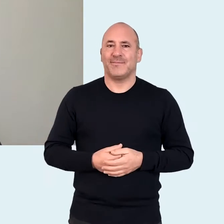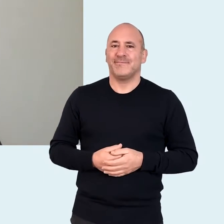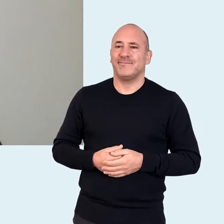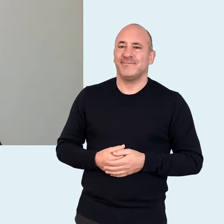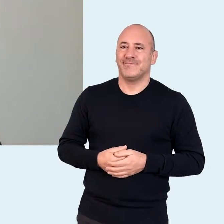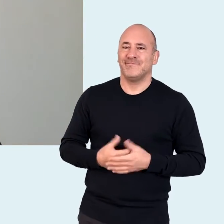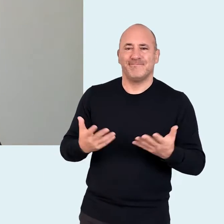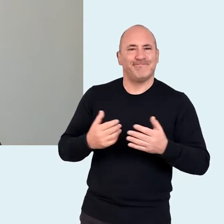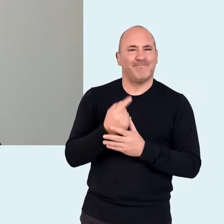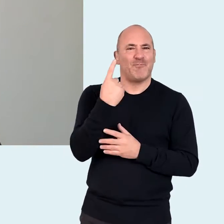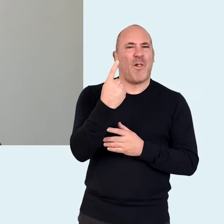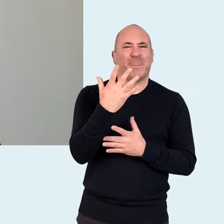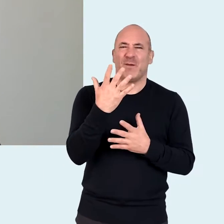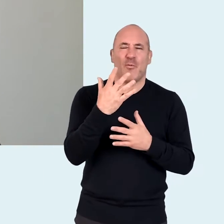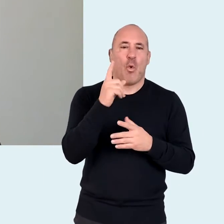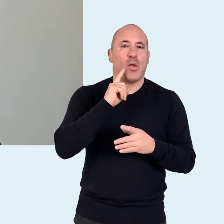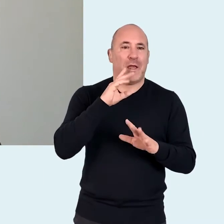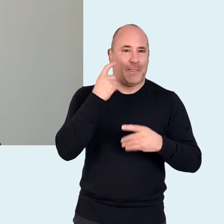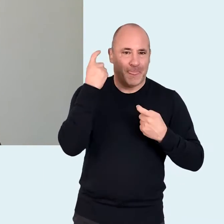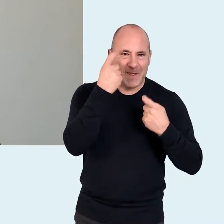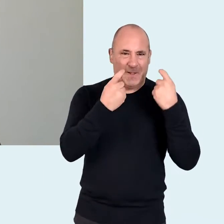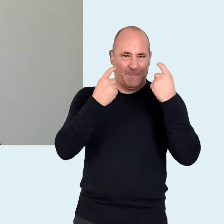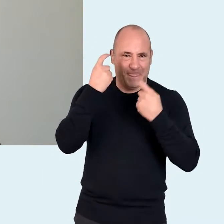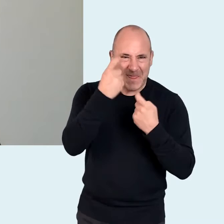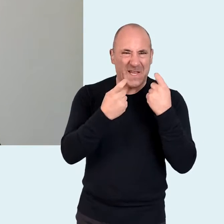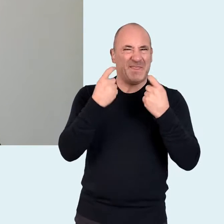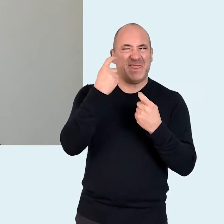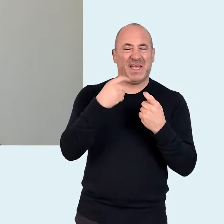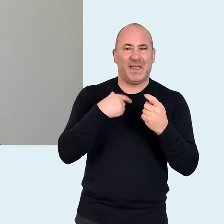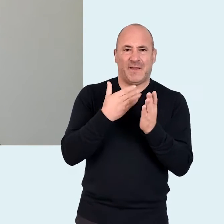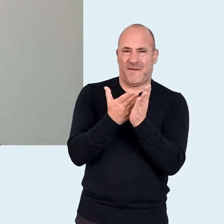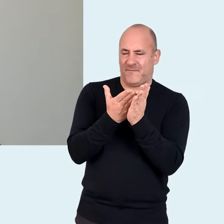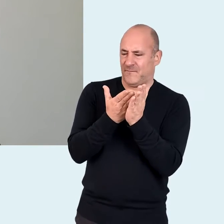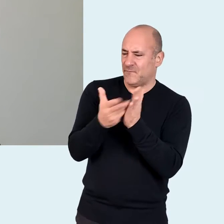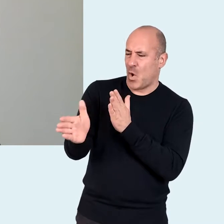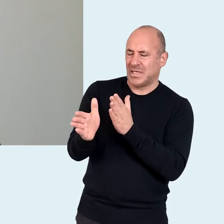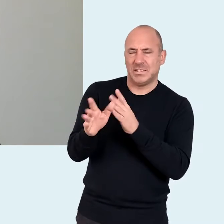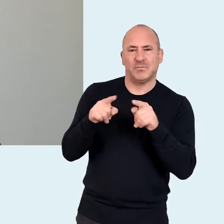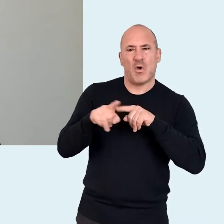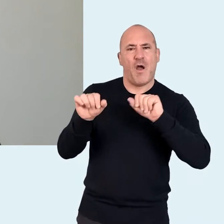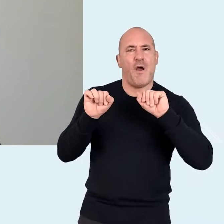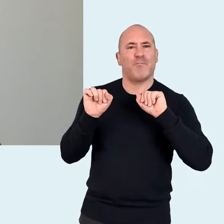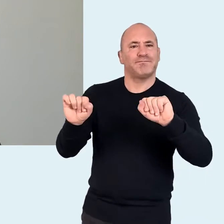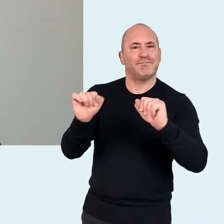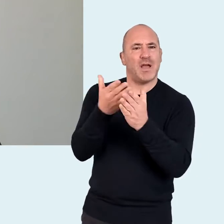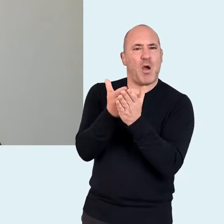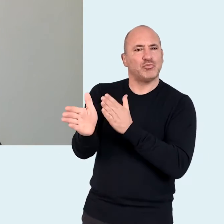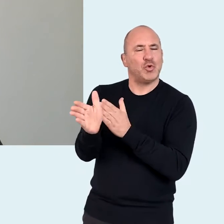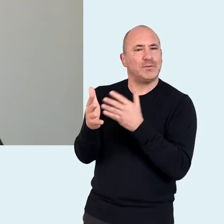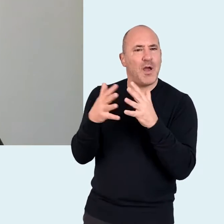One thing that needs constant thinking about is how we avoid excluding people from dance.